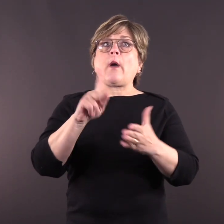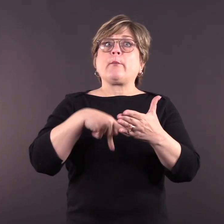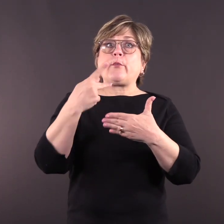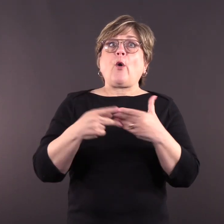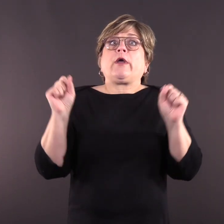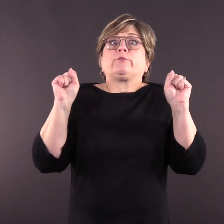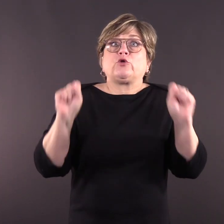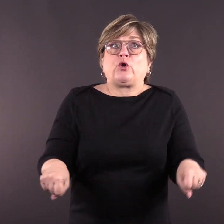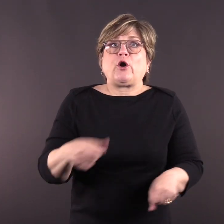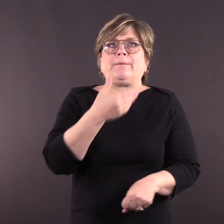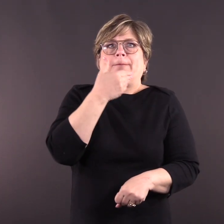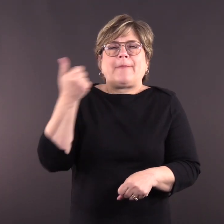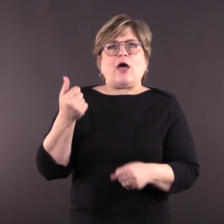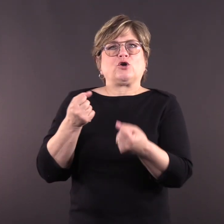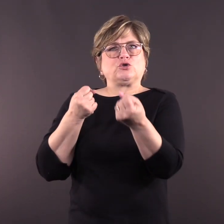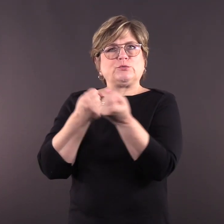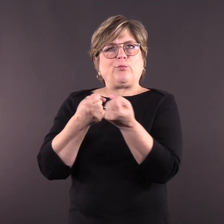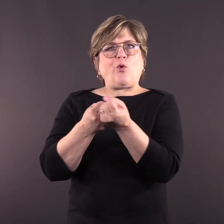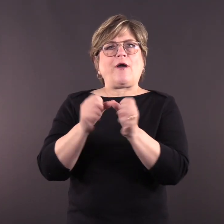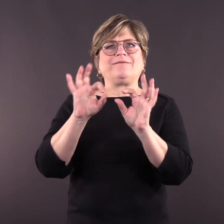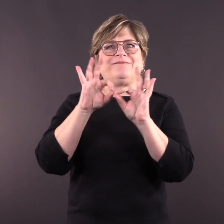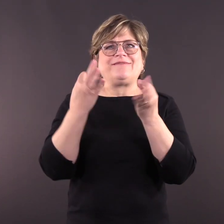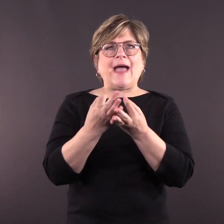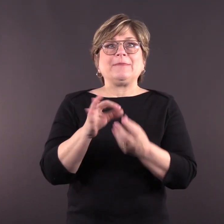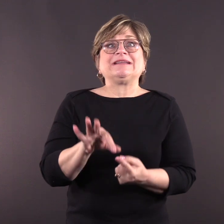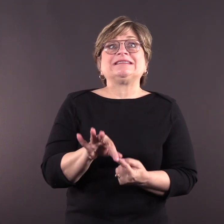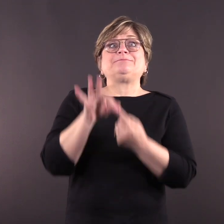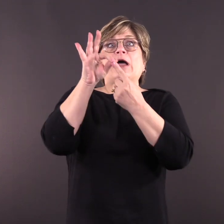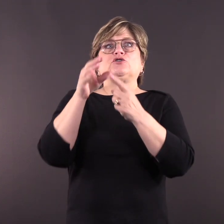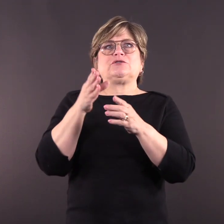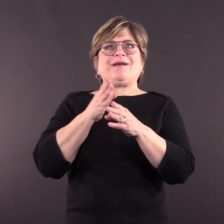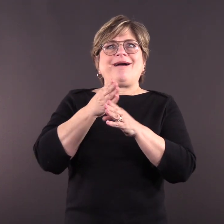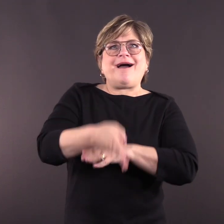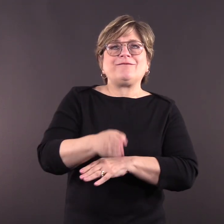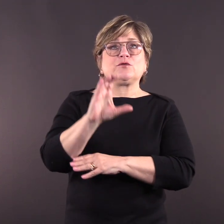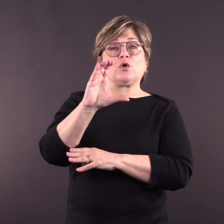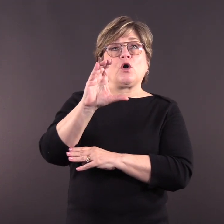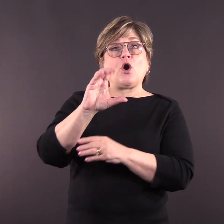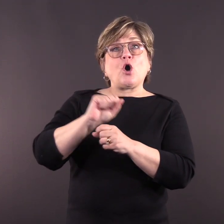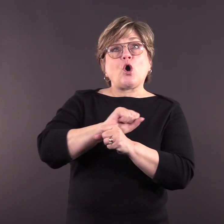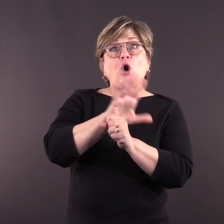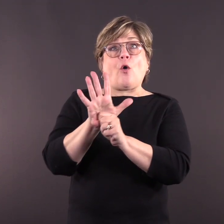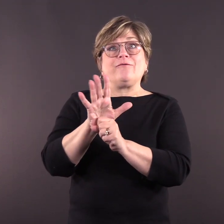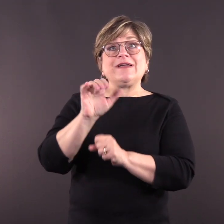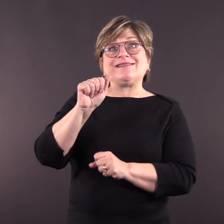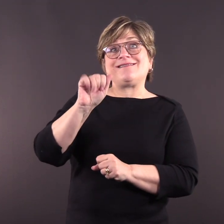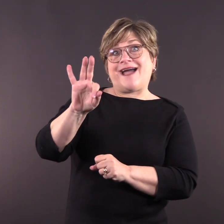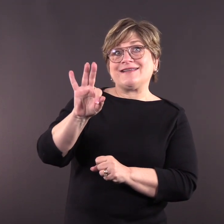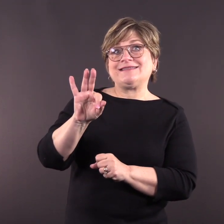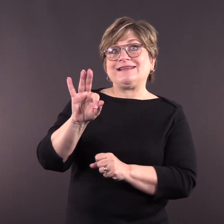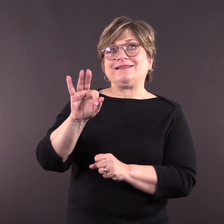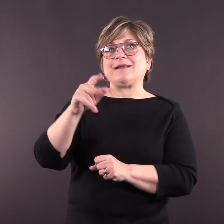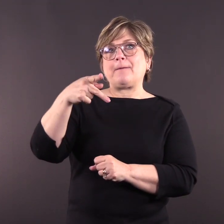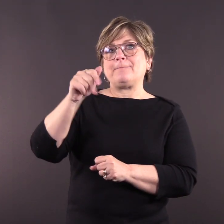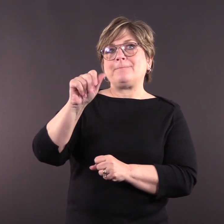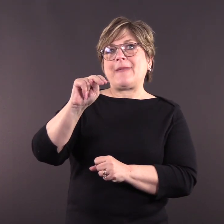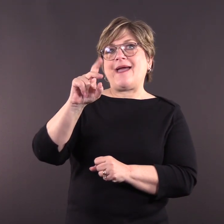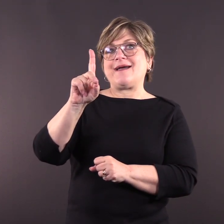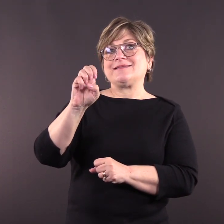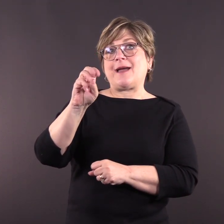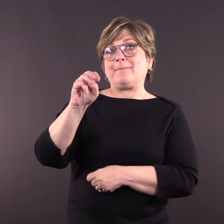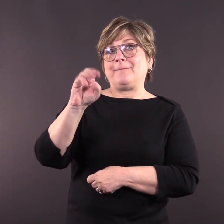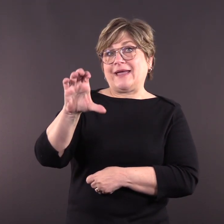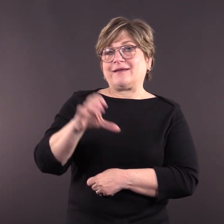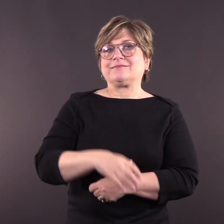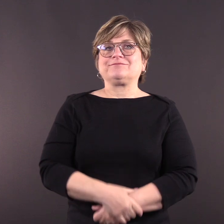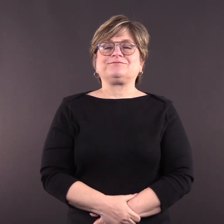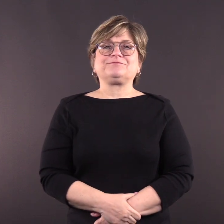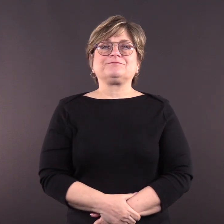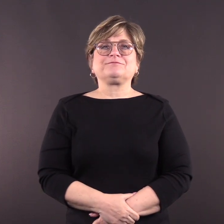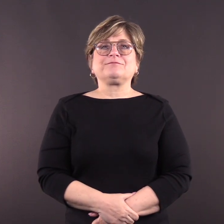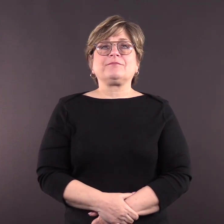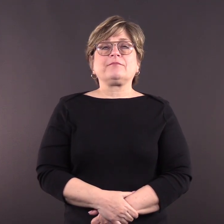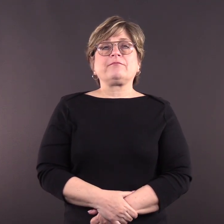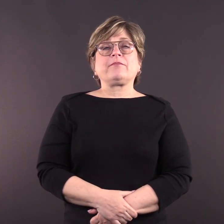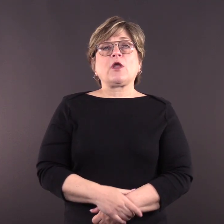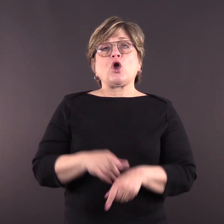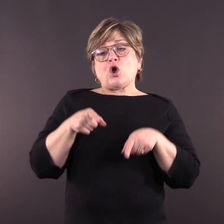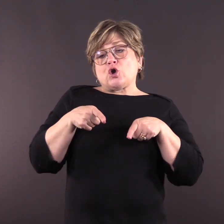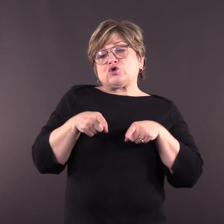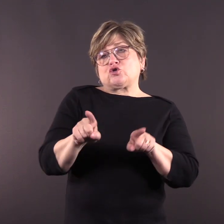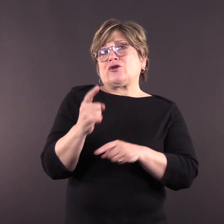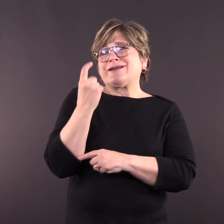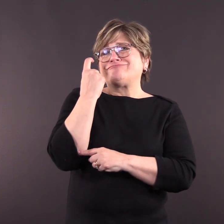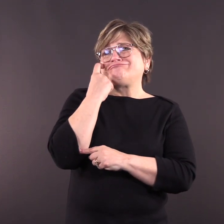programs could better support families, especially after the COVID-19 pandemic.